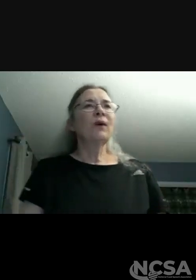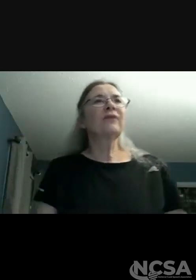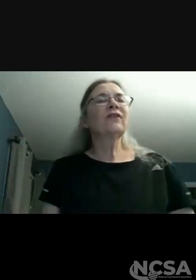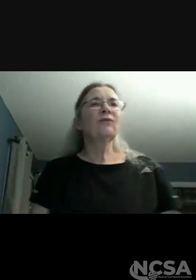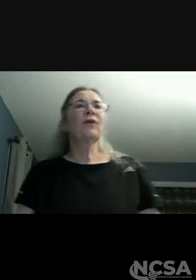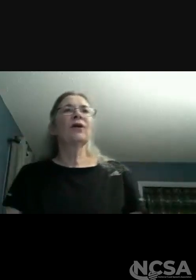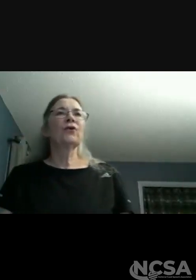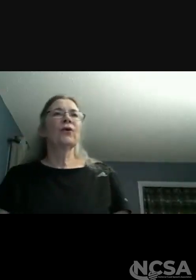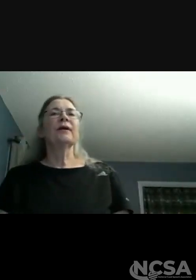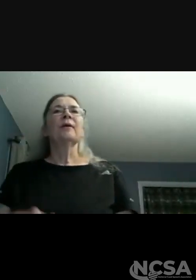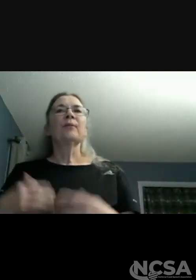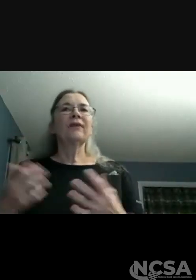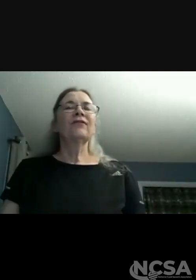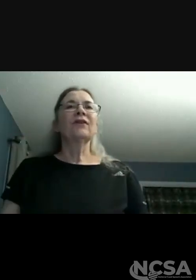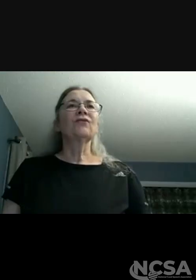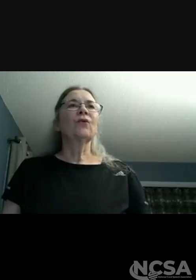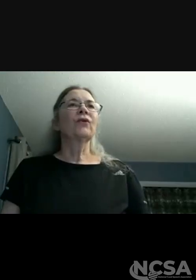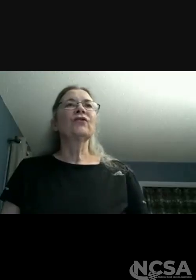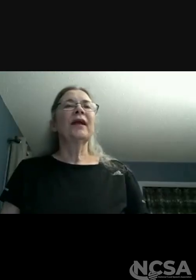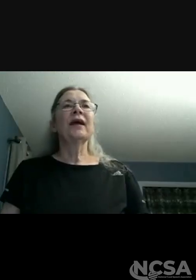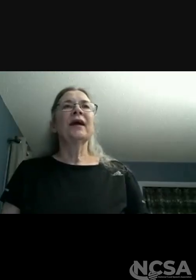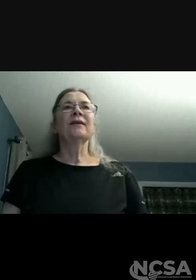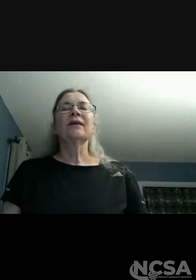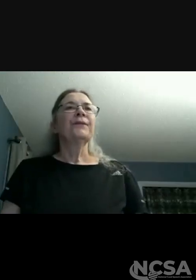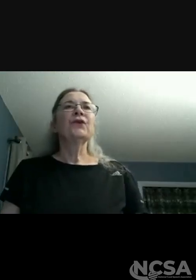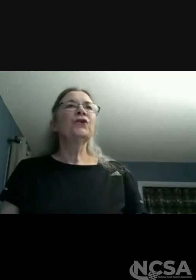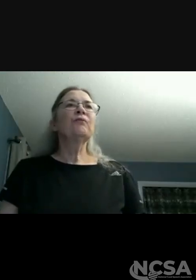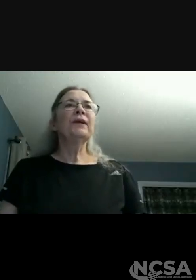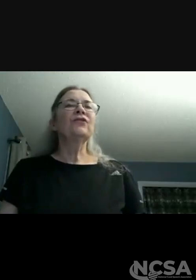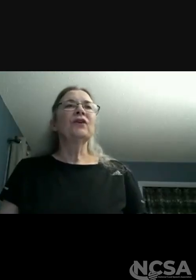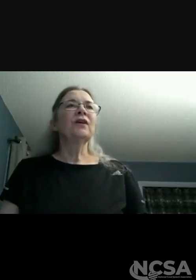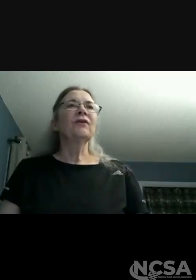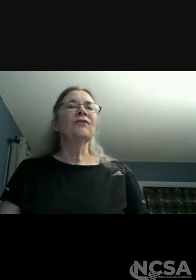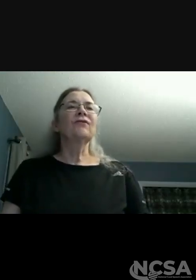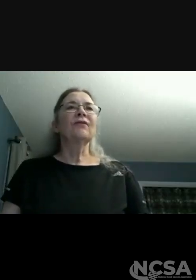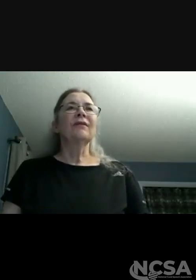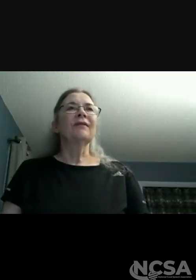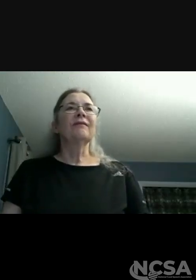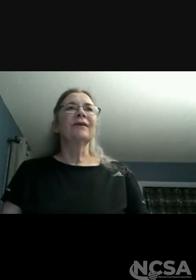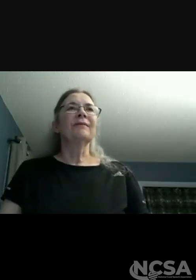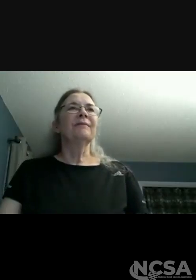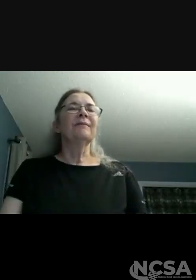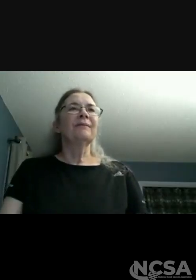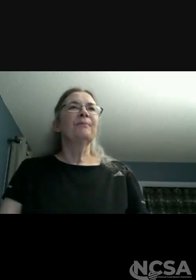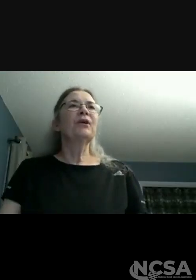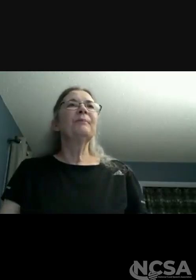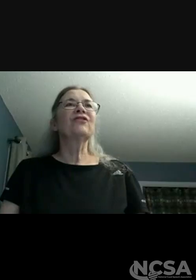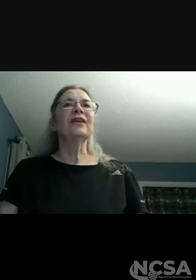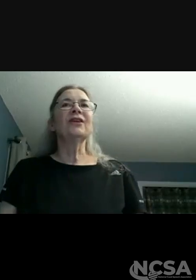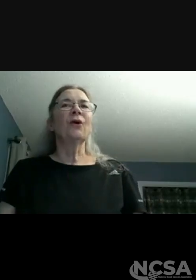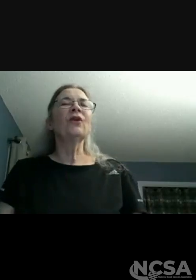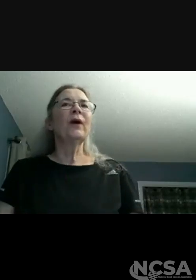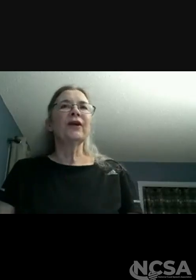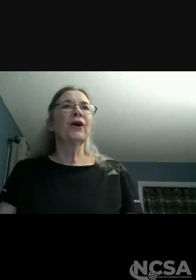as well as kids with auditory processing disorders and Cued Speech is the pretty much the only way to go